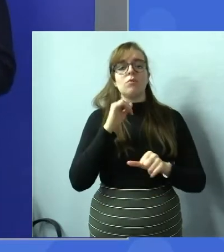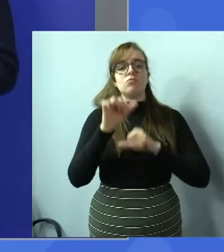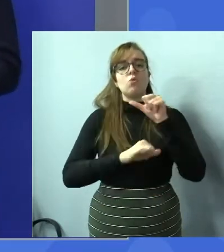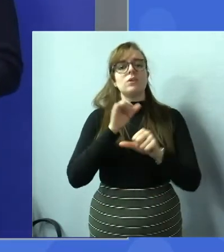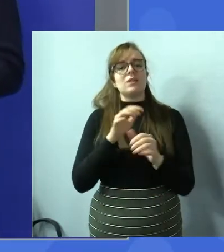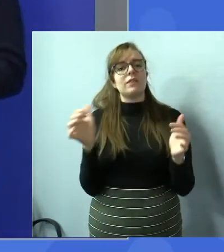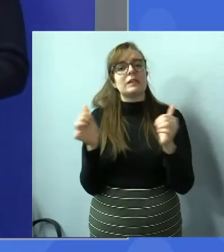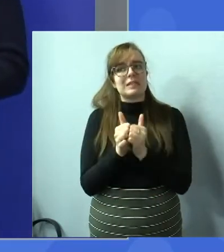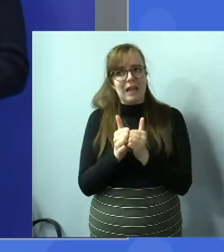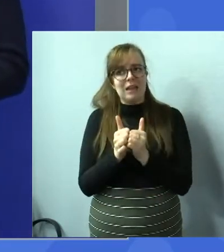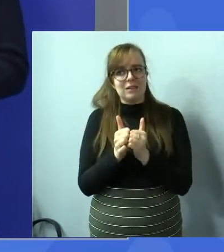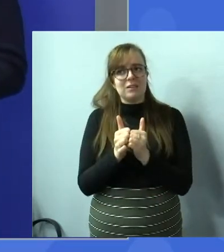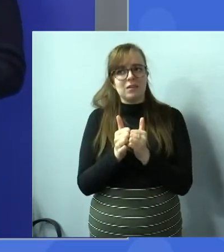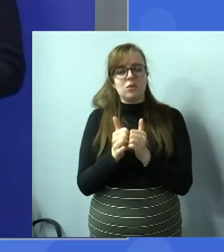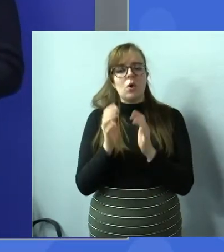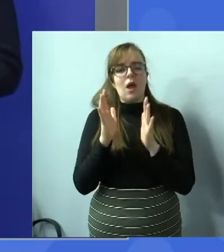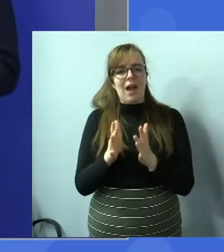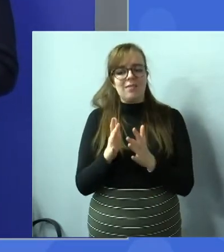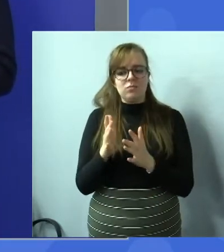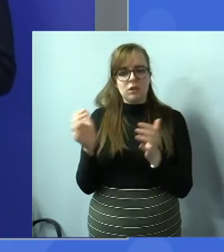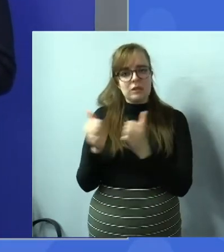to seek the process that consent from Wales and Northern Ireland we all has